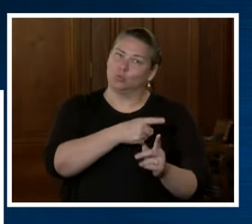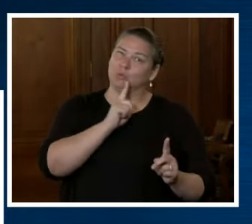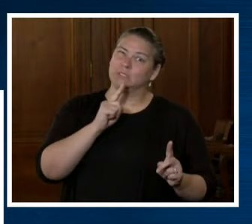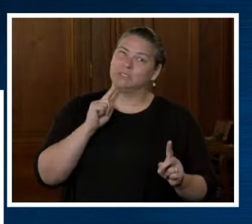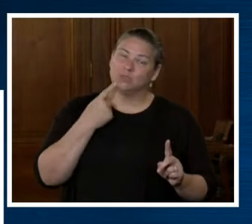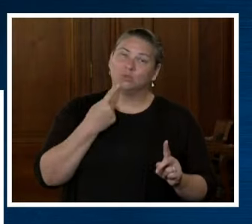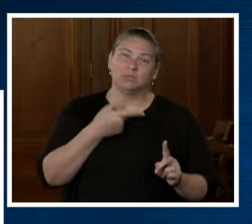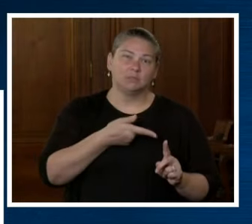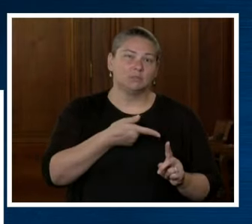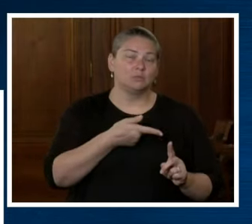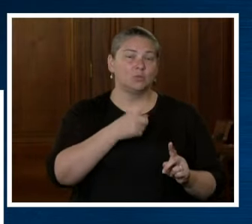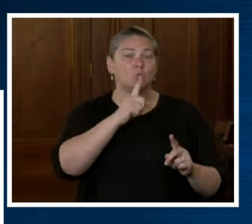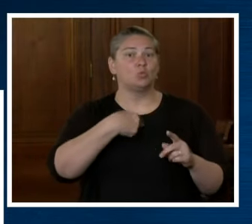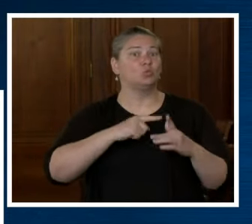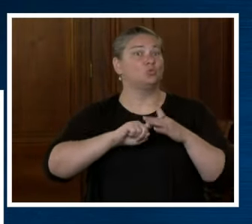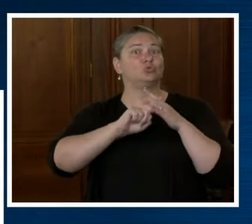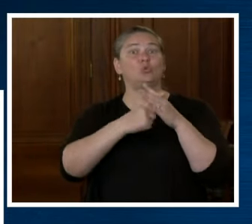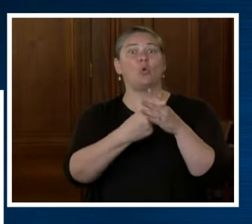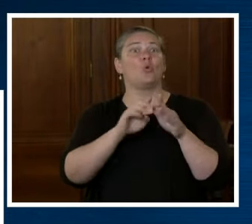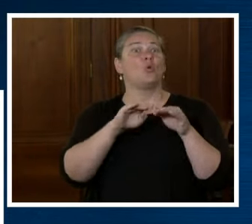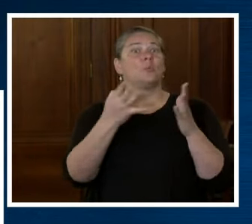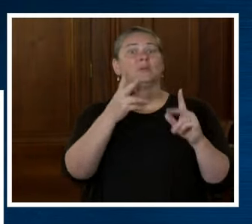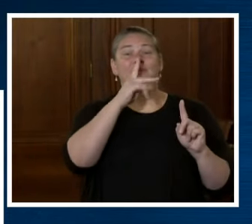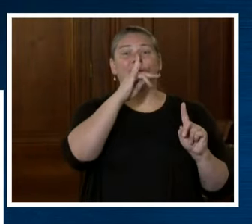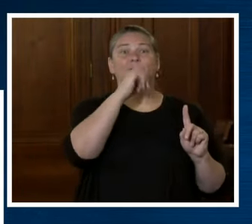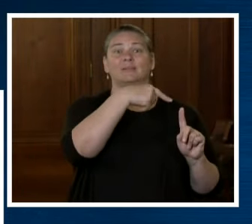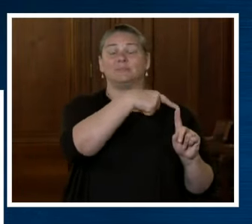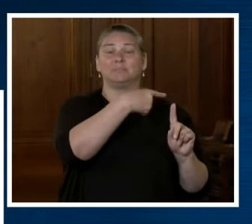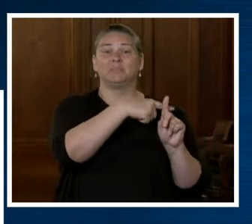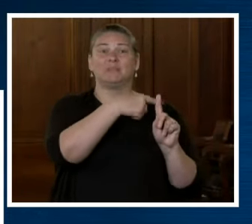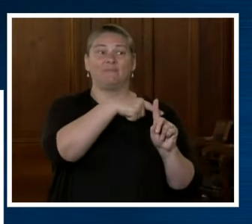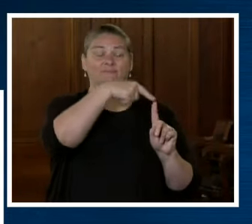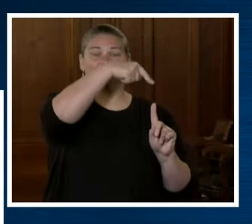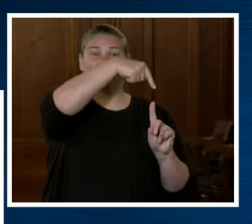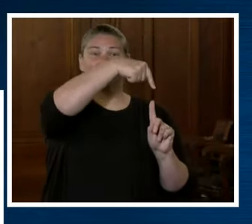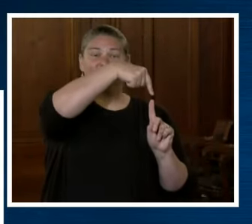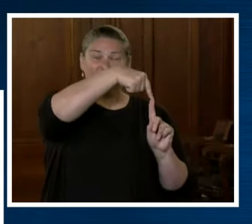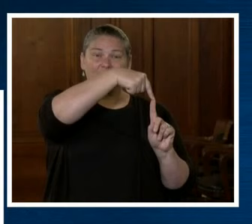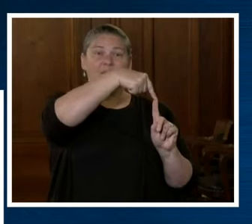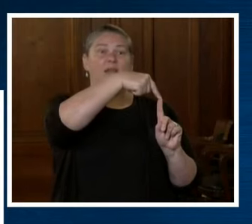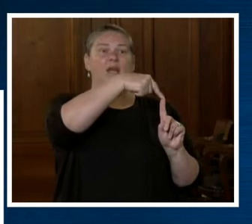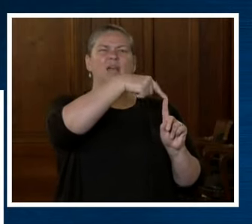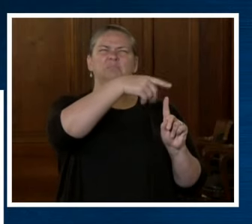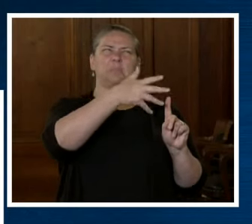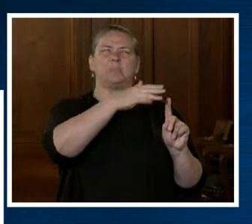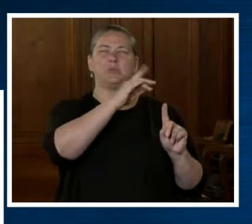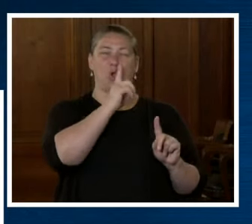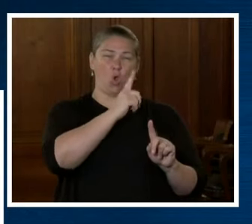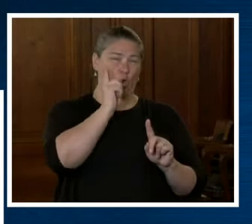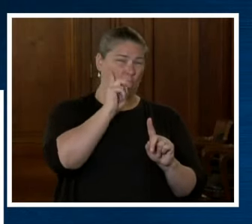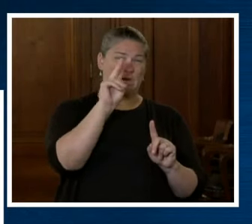FACED IF WE DIDN'T MAKE SIGNIFICANT PREPARATIONS AND